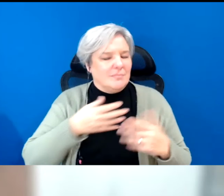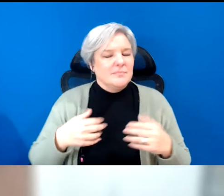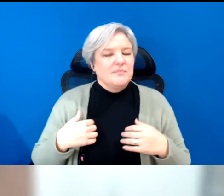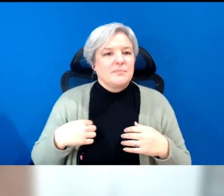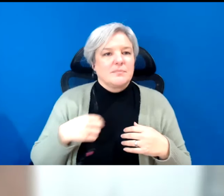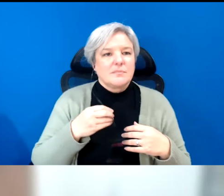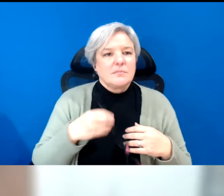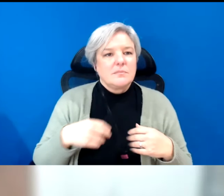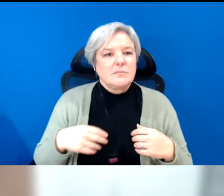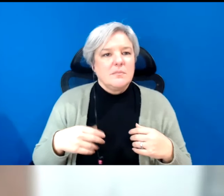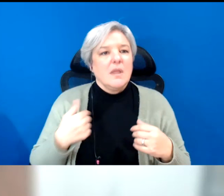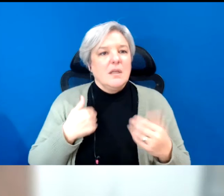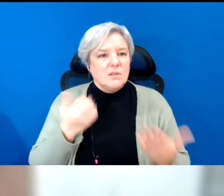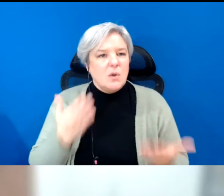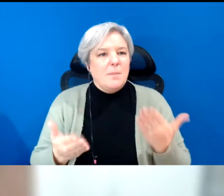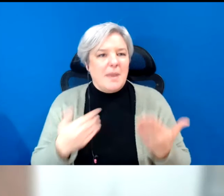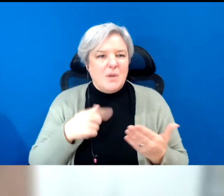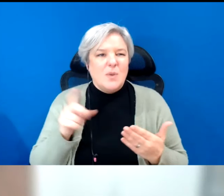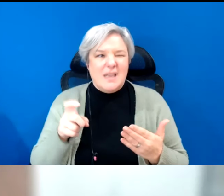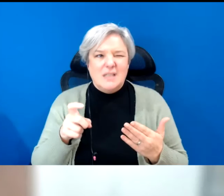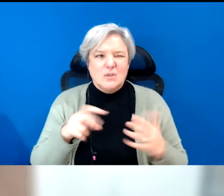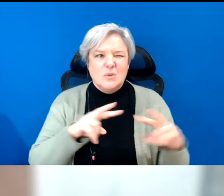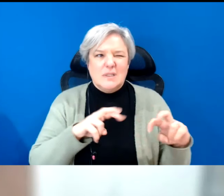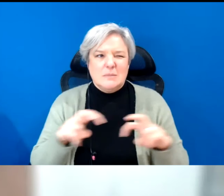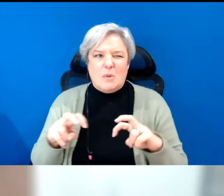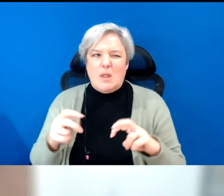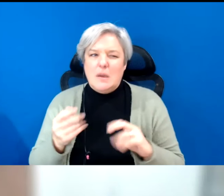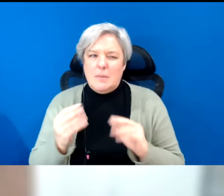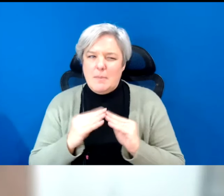So we may need to explore that a little a little further